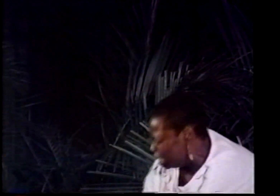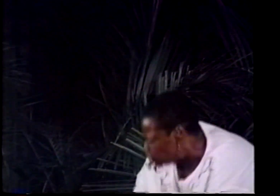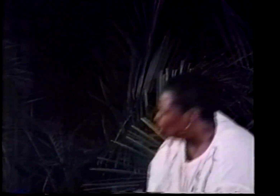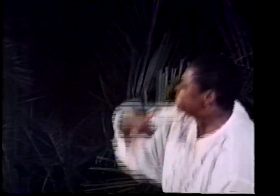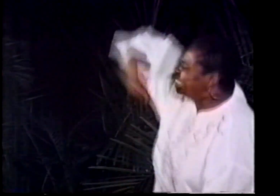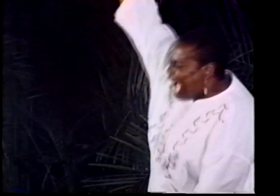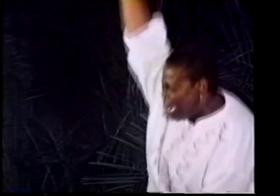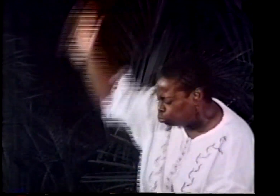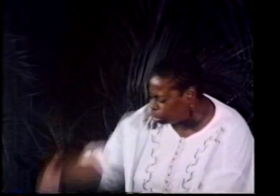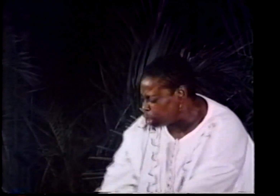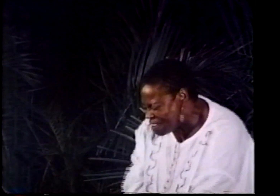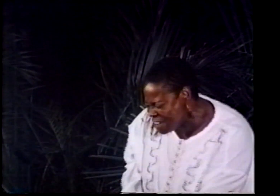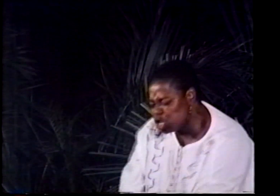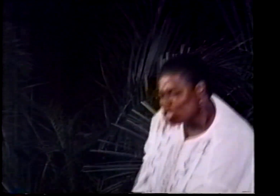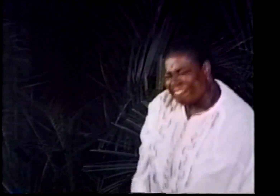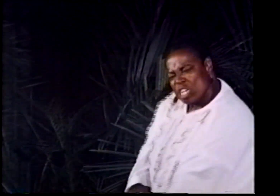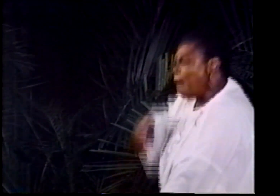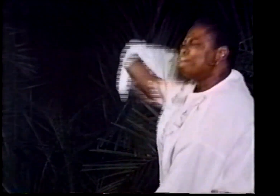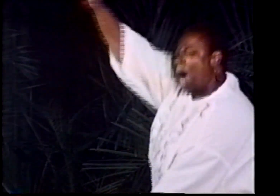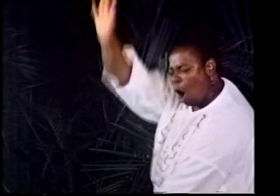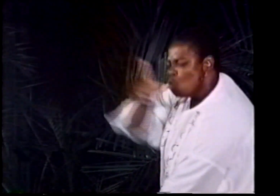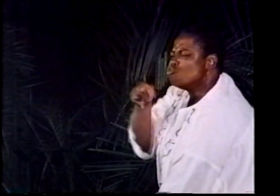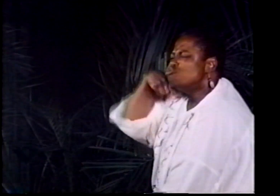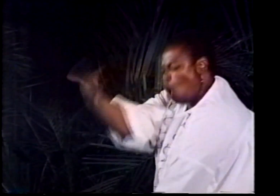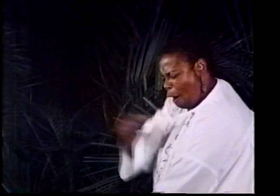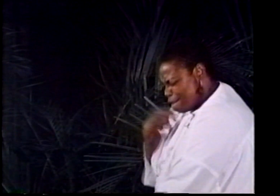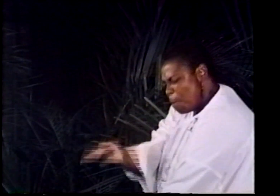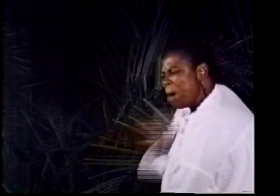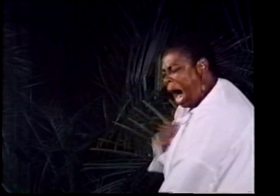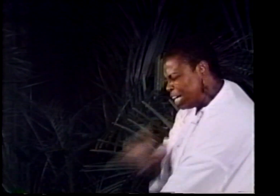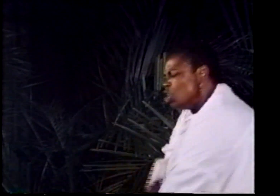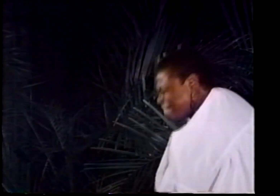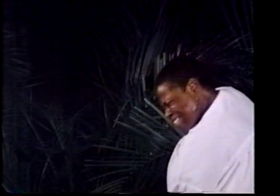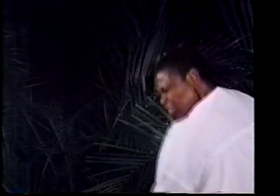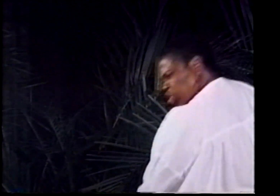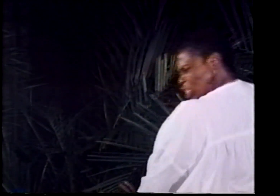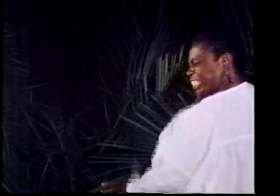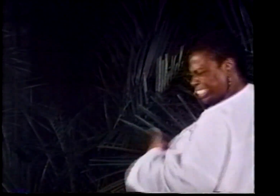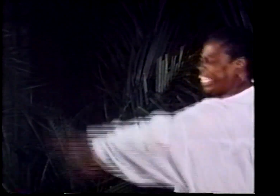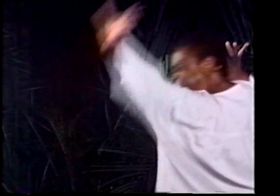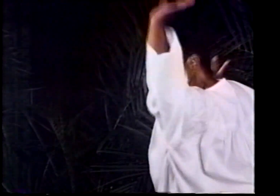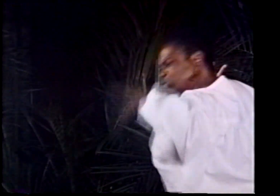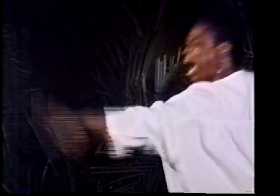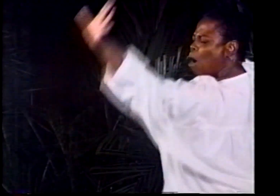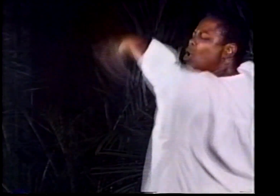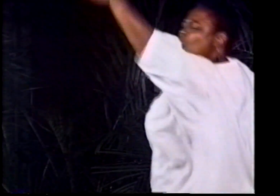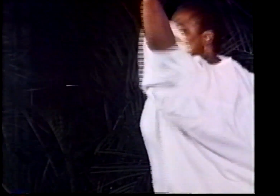I’ll do with it what I can, just get out of my sight. You can’t have it. It is mine.